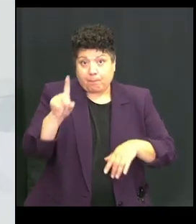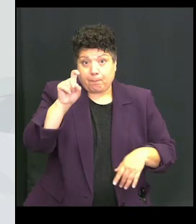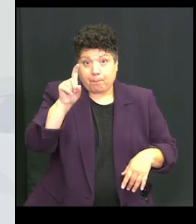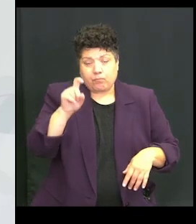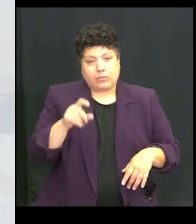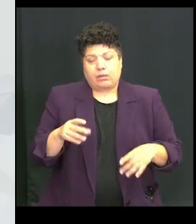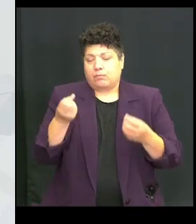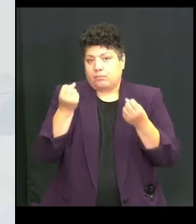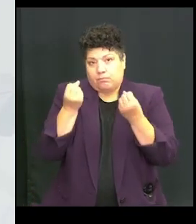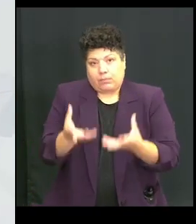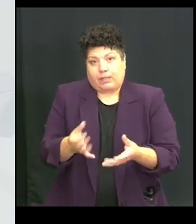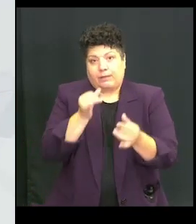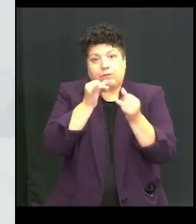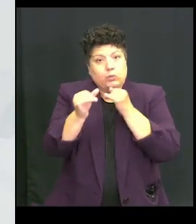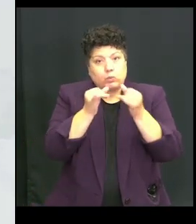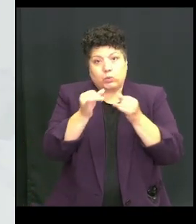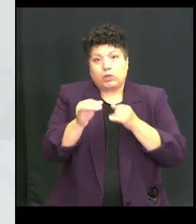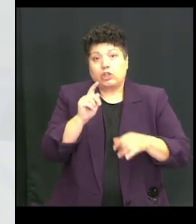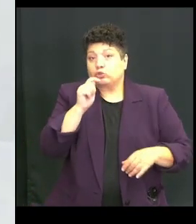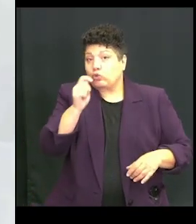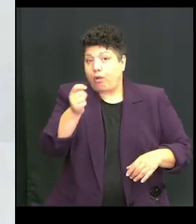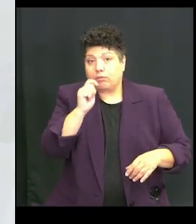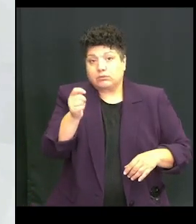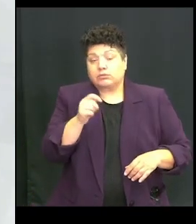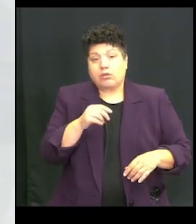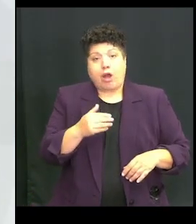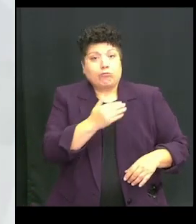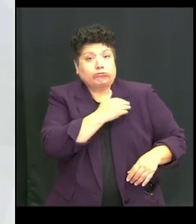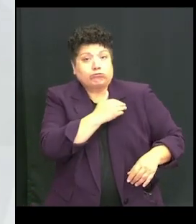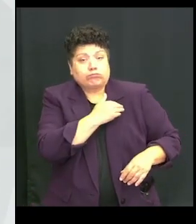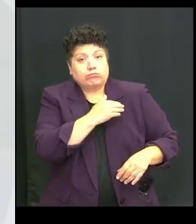So many interviews that I get from journalists have some sort of framing like that.